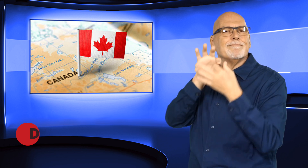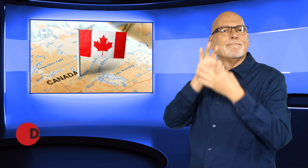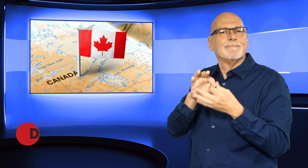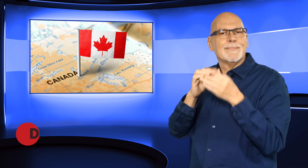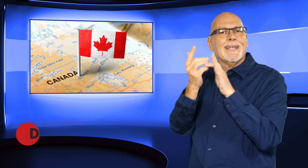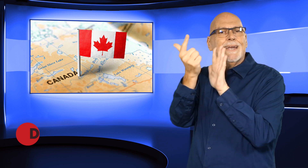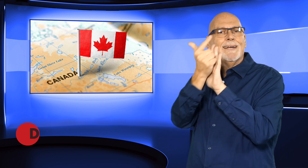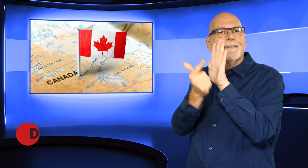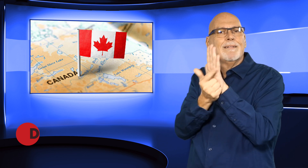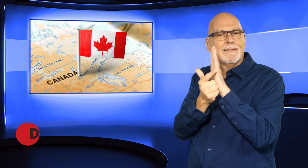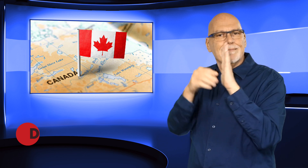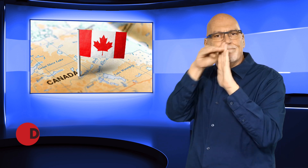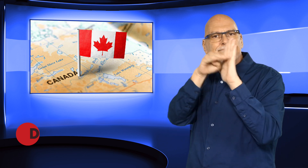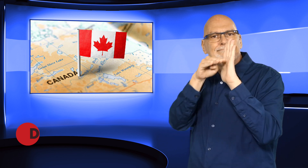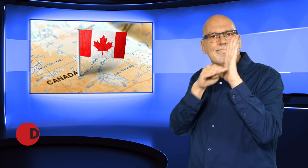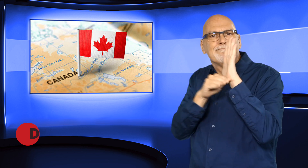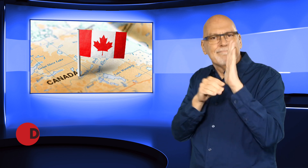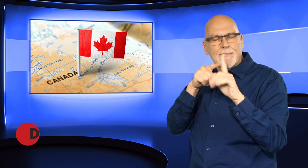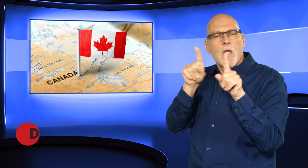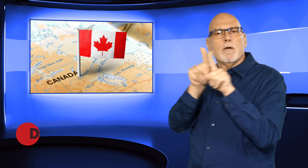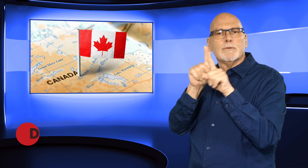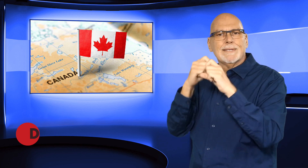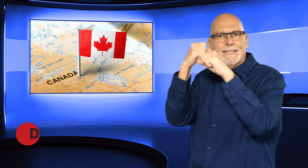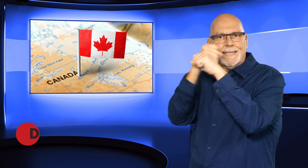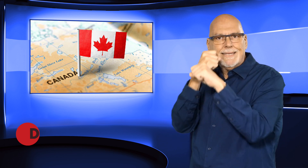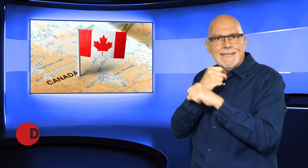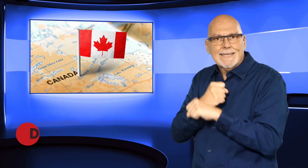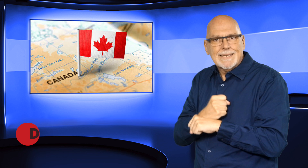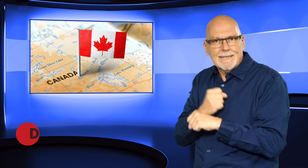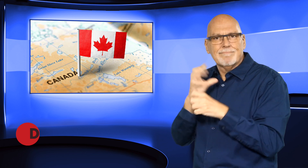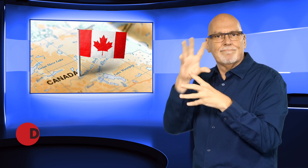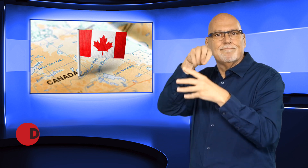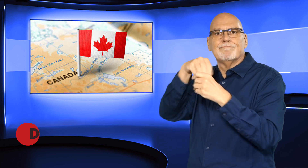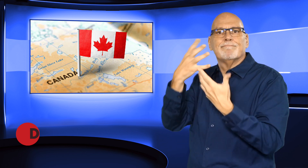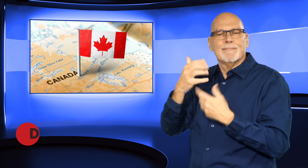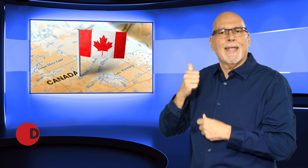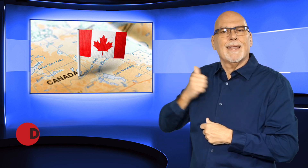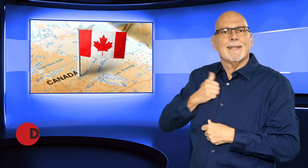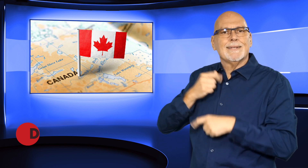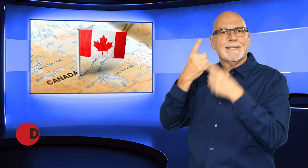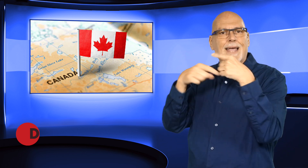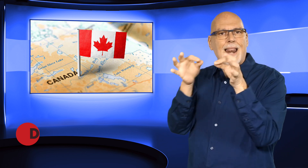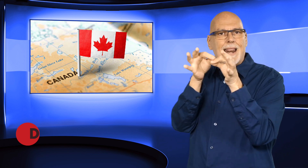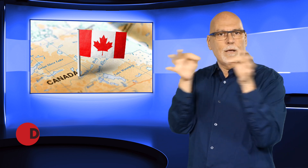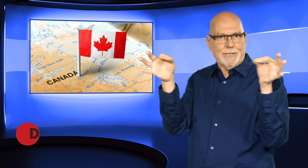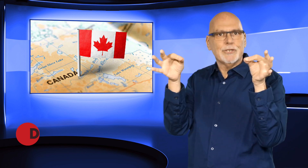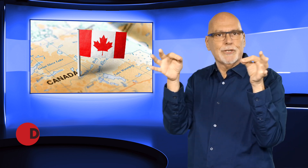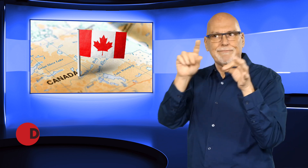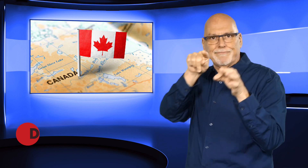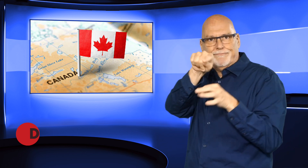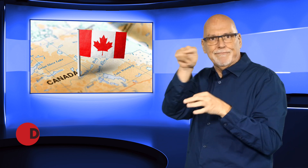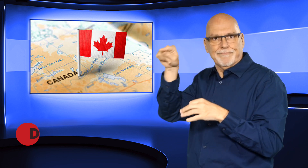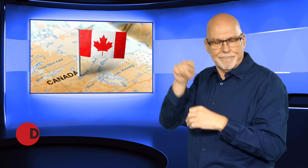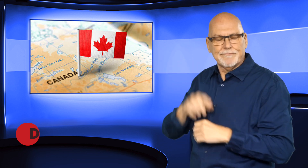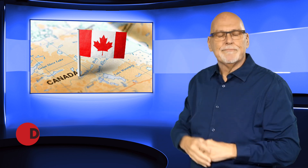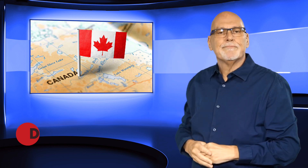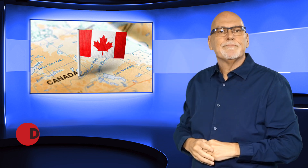on the legal status and statistics of Canada's sign languages.